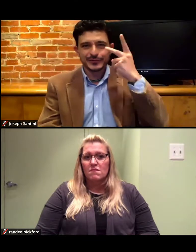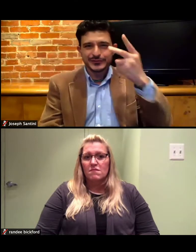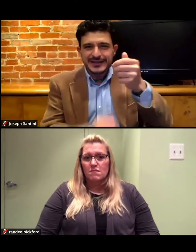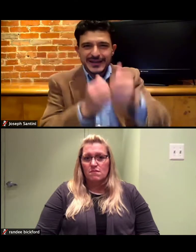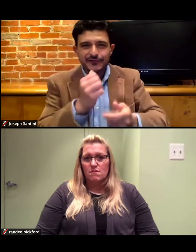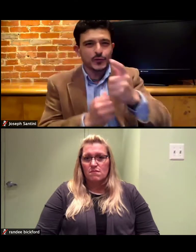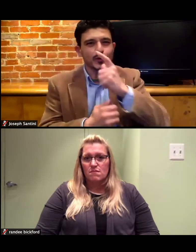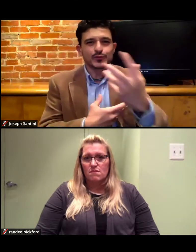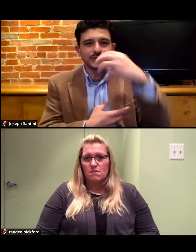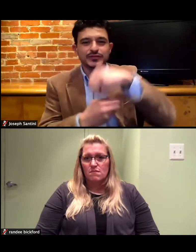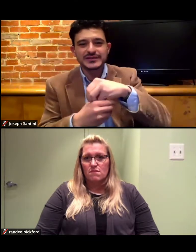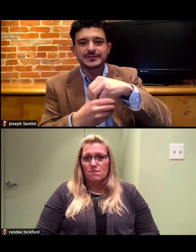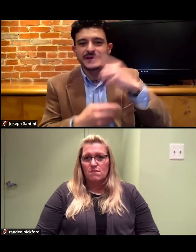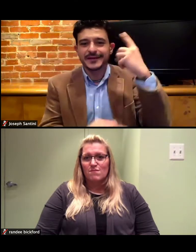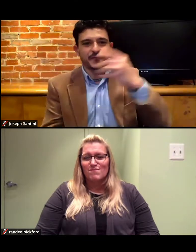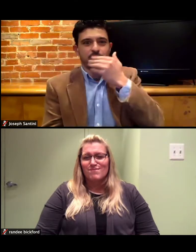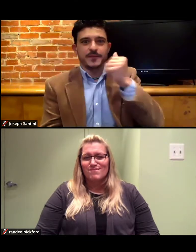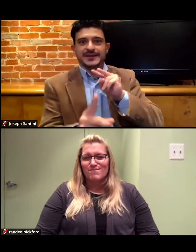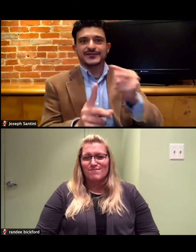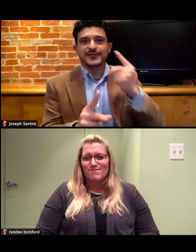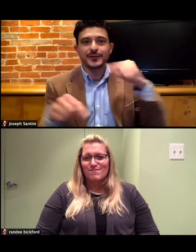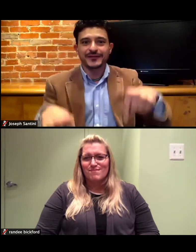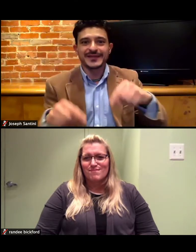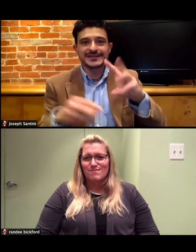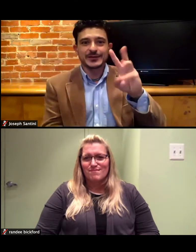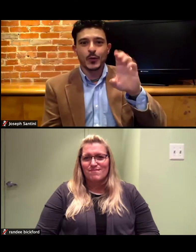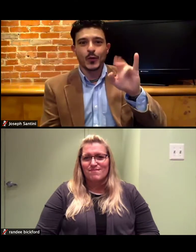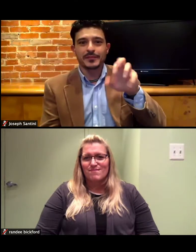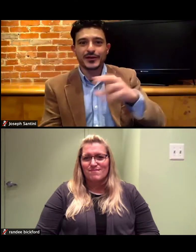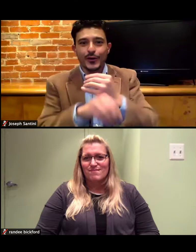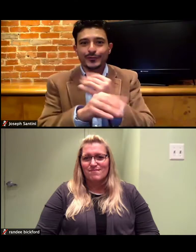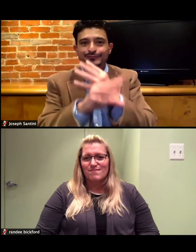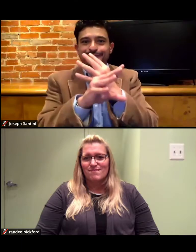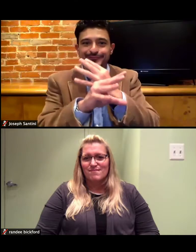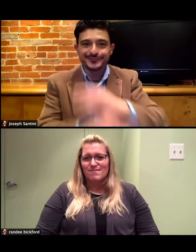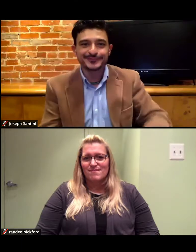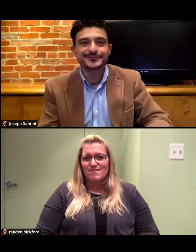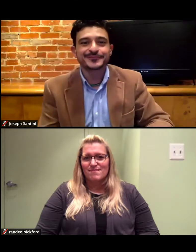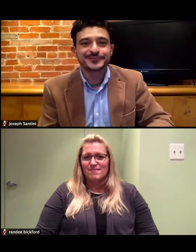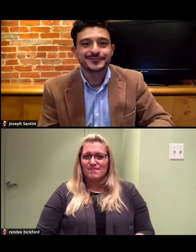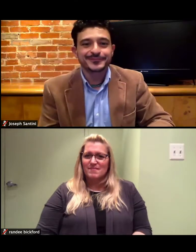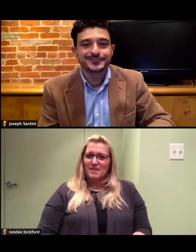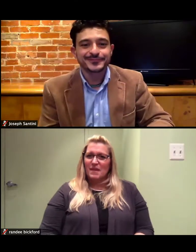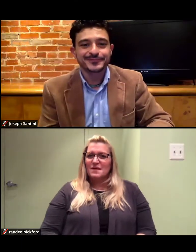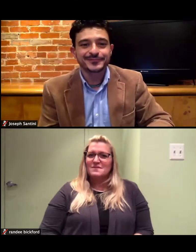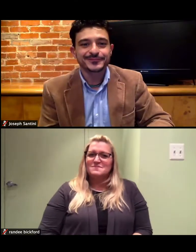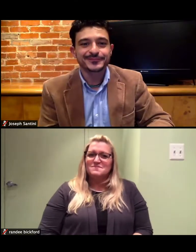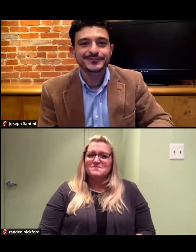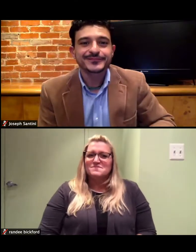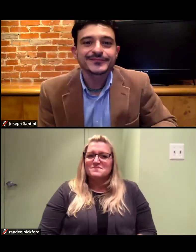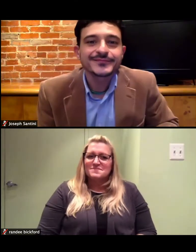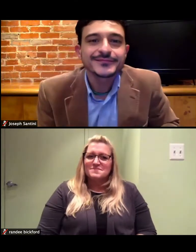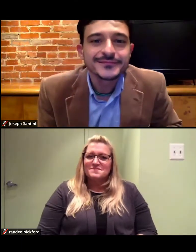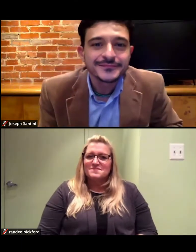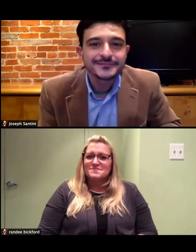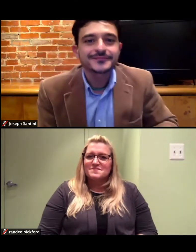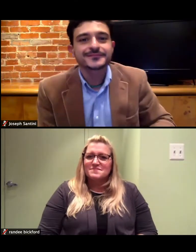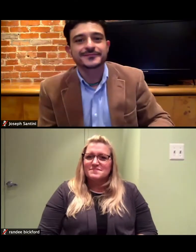When you're viewing your screen at the top right, there's a button that's titled gallery and then you can see both the screen shared